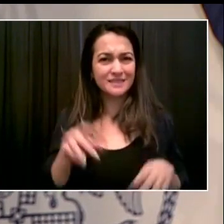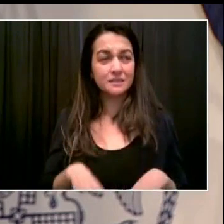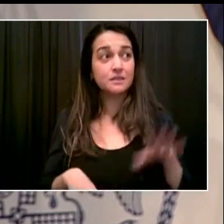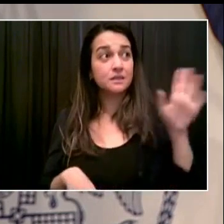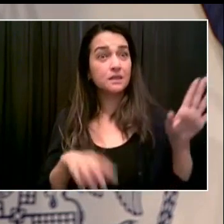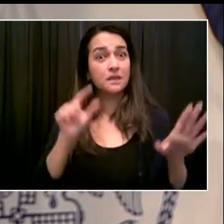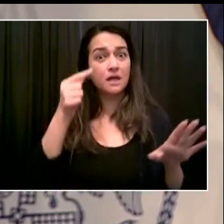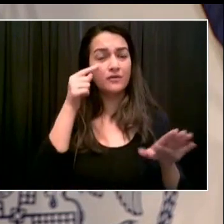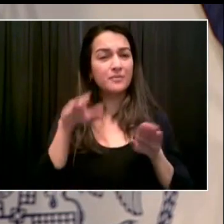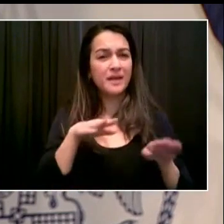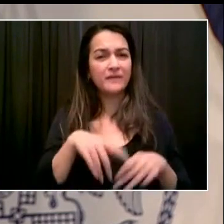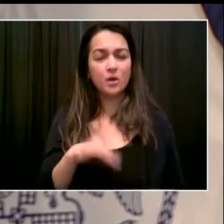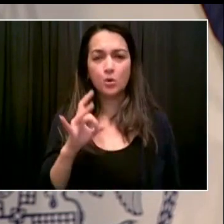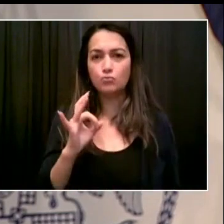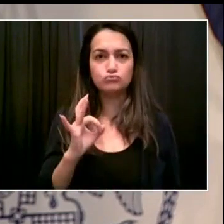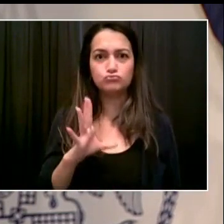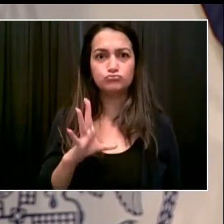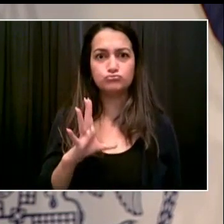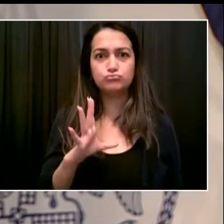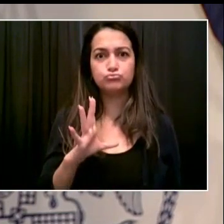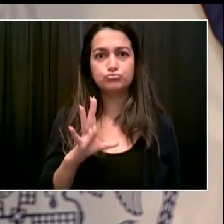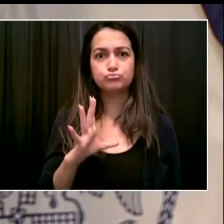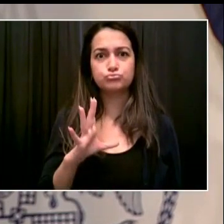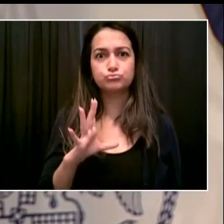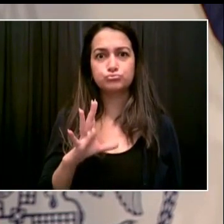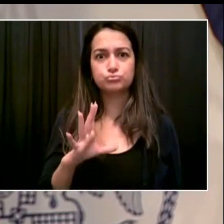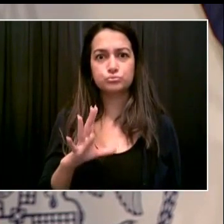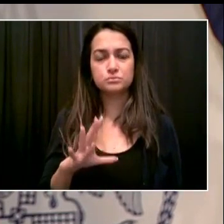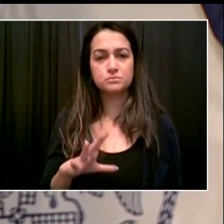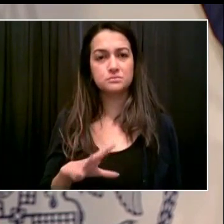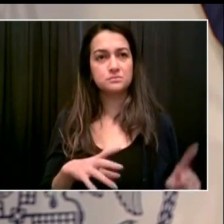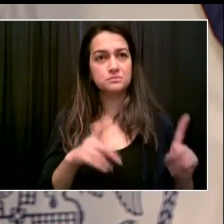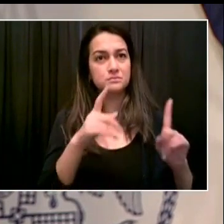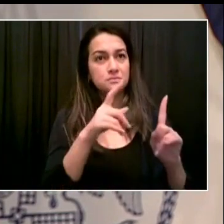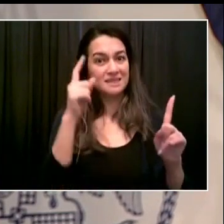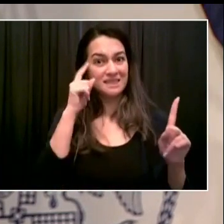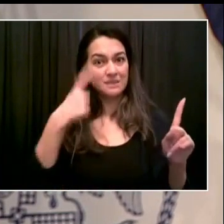People know how to treat people respectfully. How to listen now to work together would never think of doing